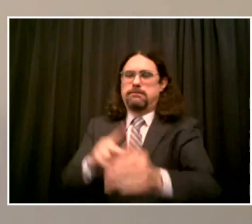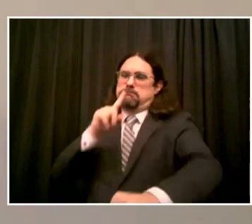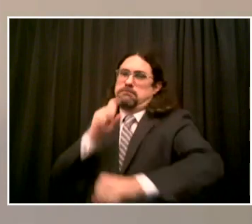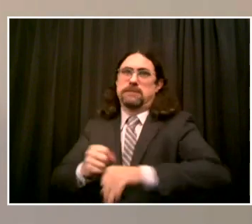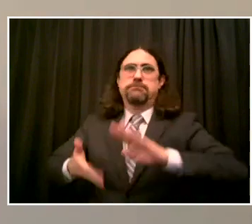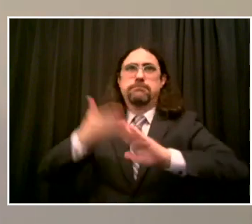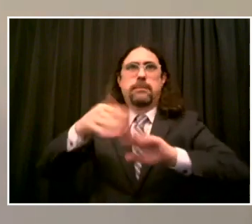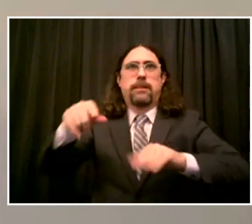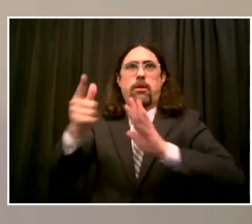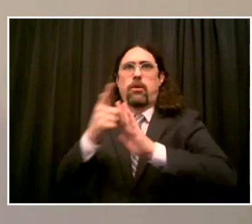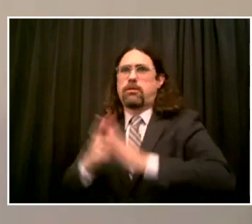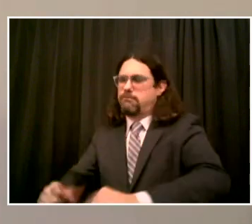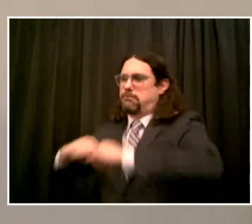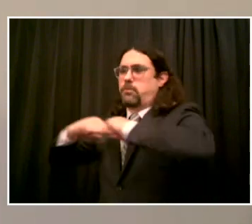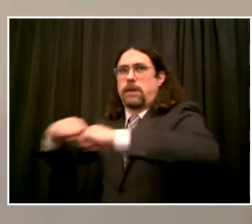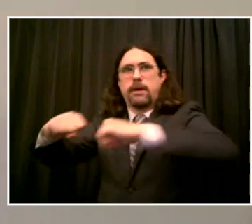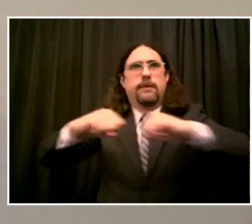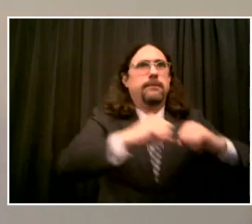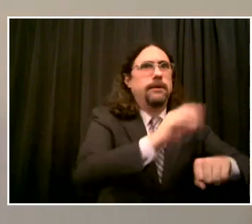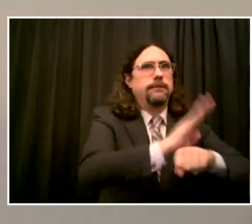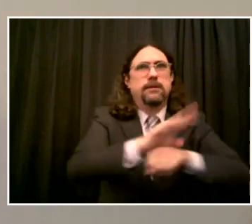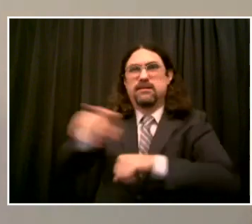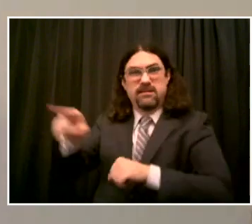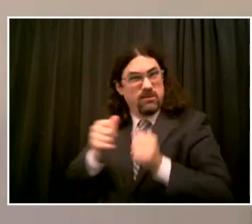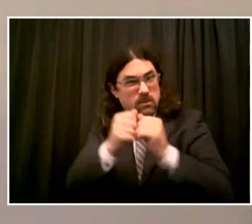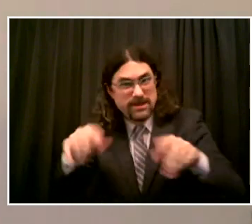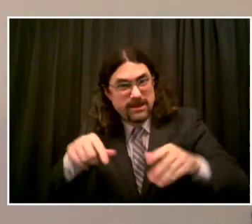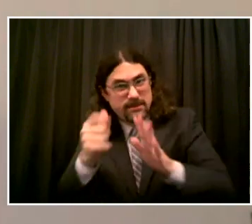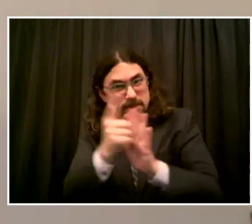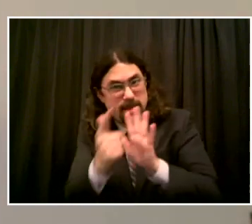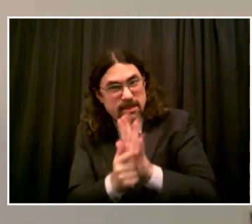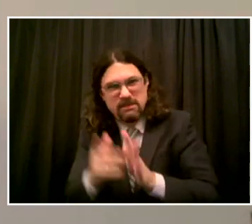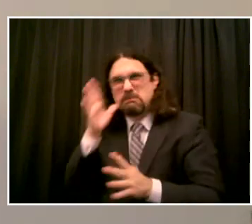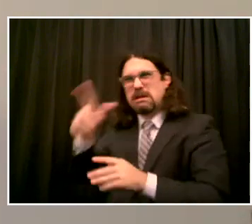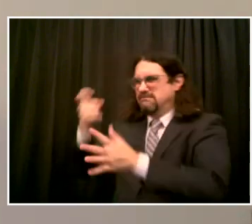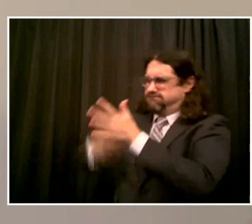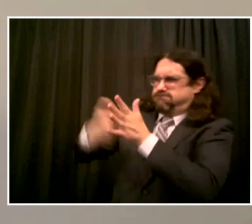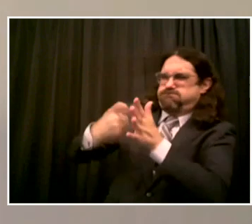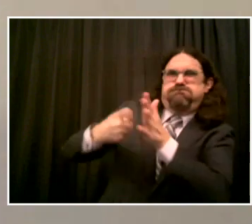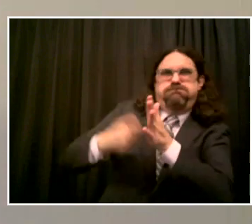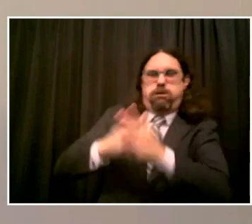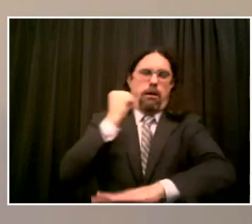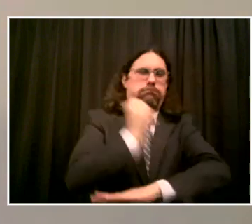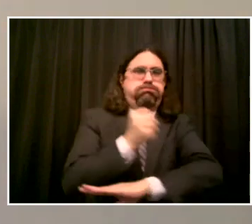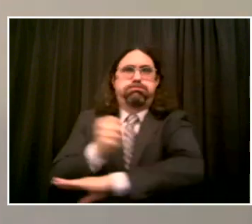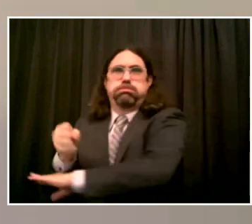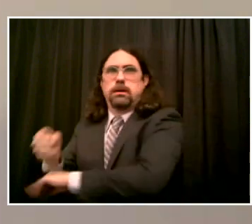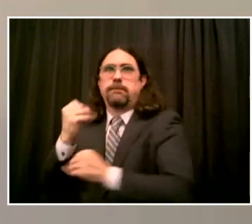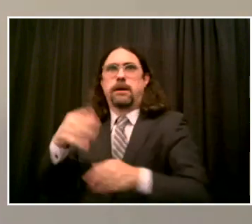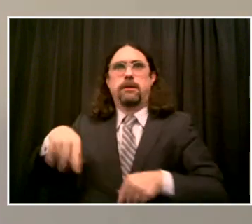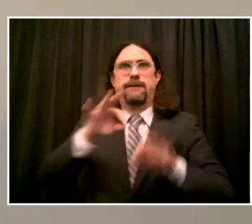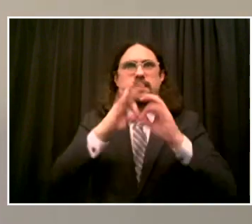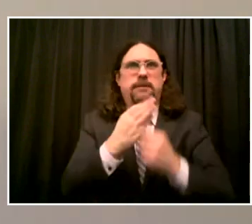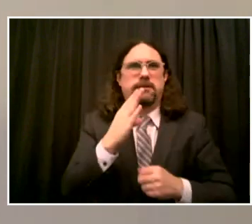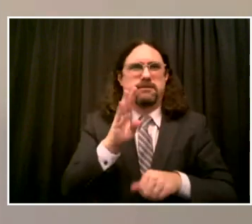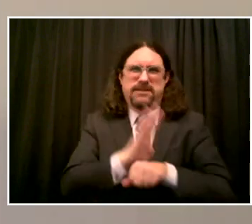THIS PROTECTS OUR MOMA NDPOP RESTAURANTS ACROSS THE CITY FROM GETTING